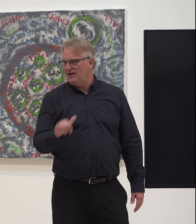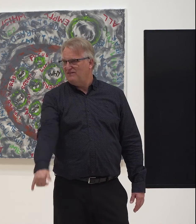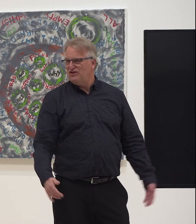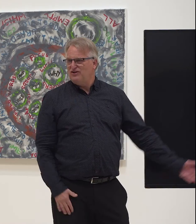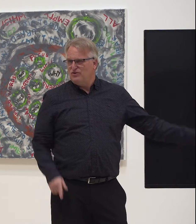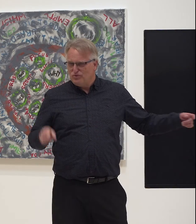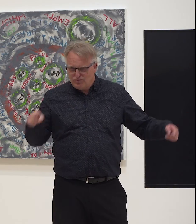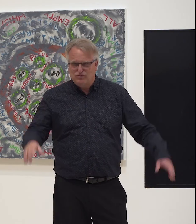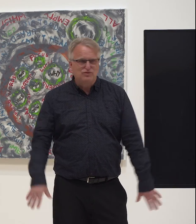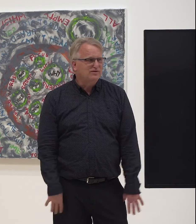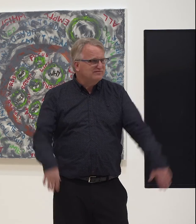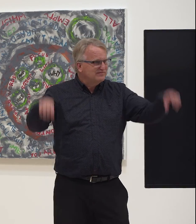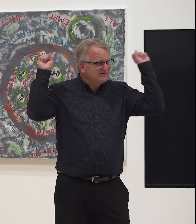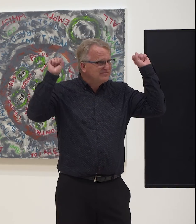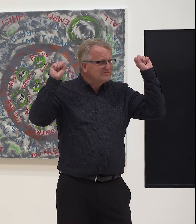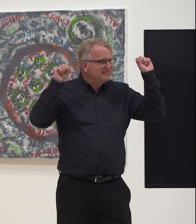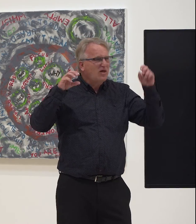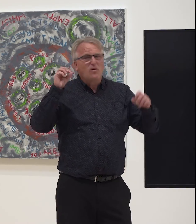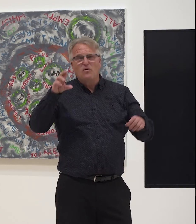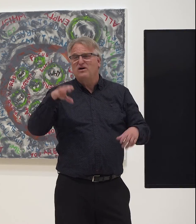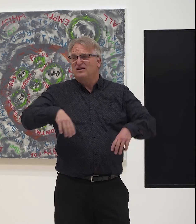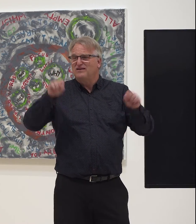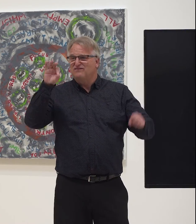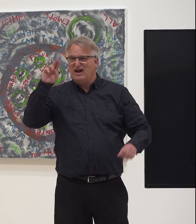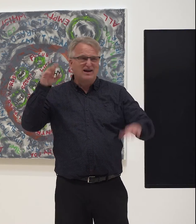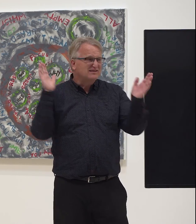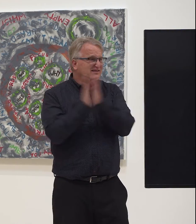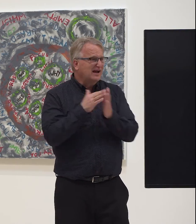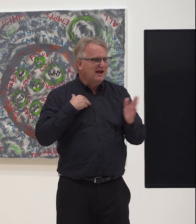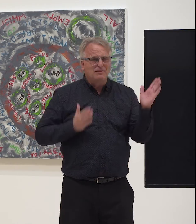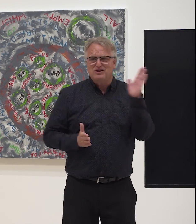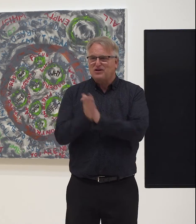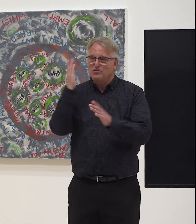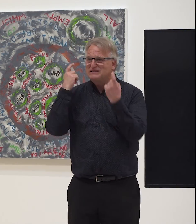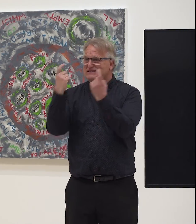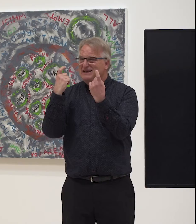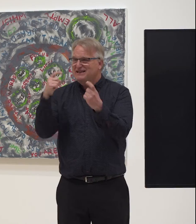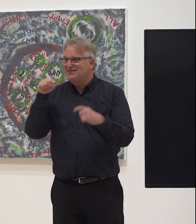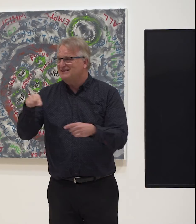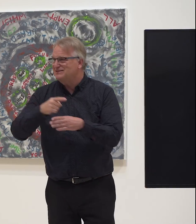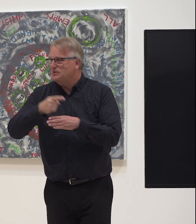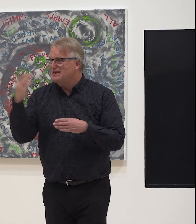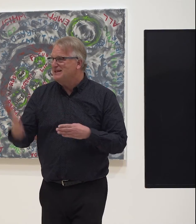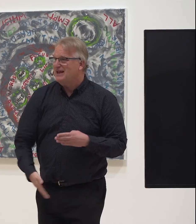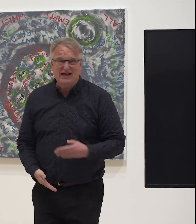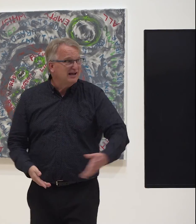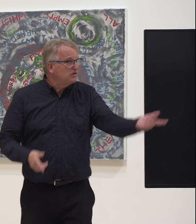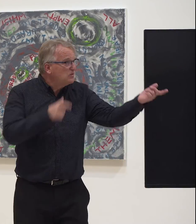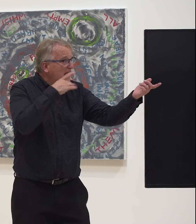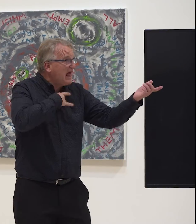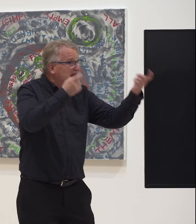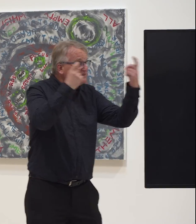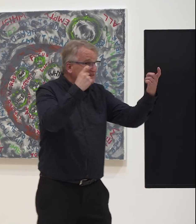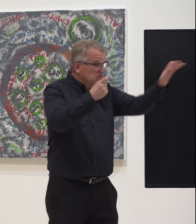because either way, you're going to be waiting for a long time. So, either join the fun or welcome others into the fun, right?